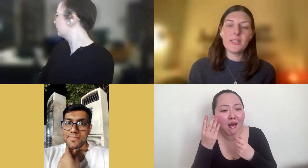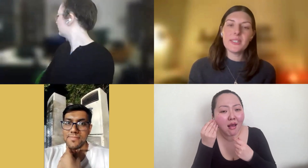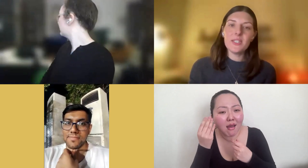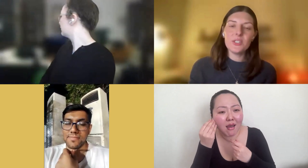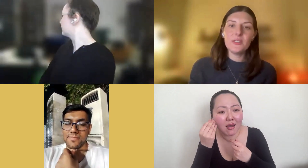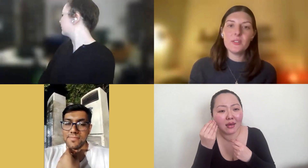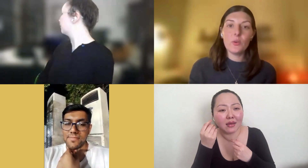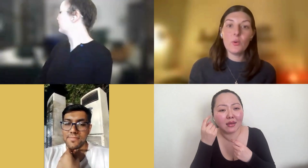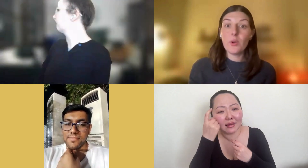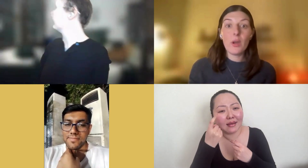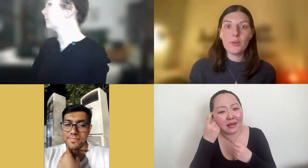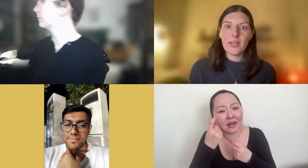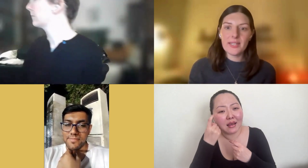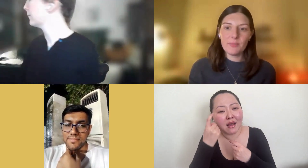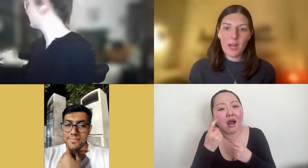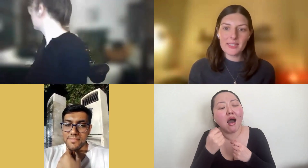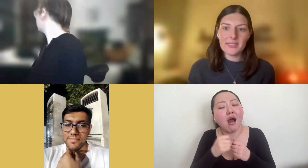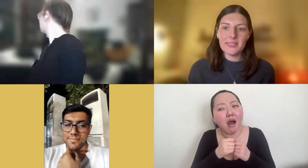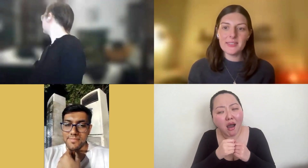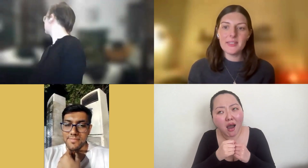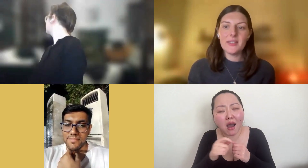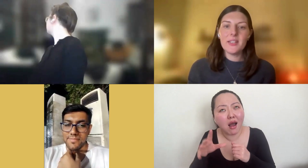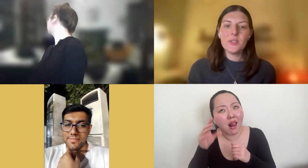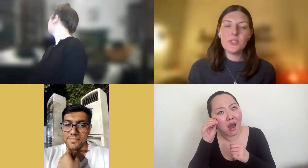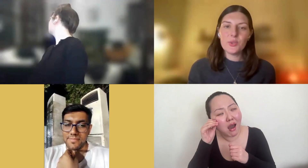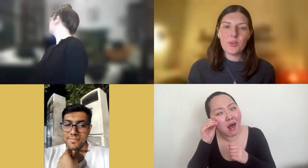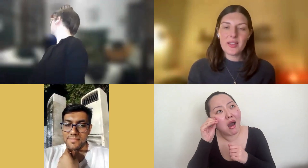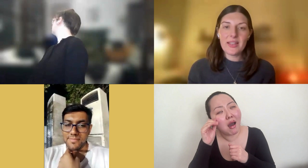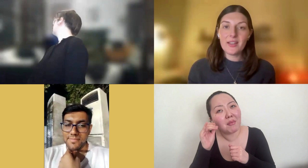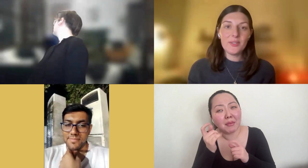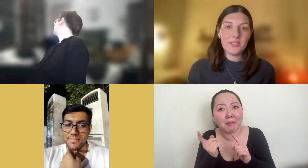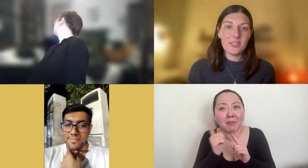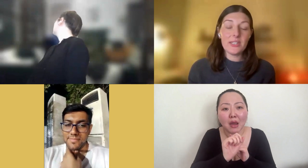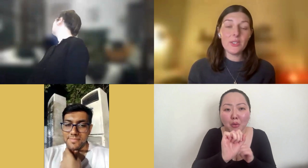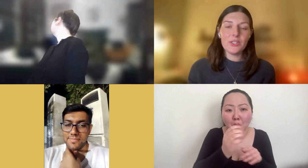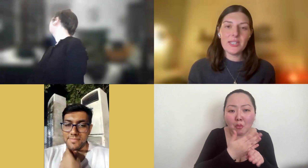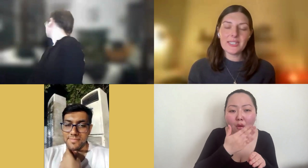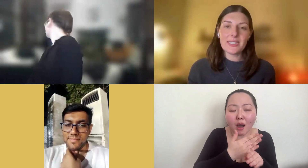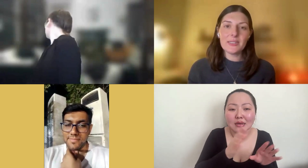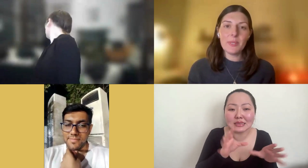your organisations or your own creative practices, to ensure that inclusion and